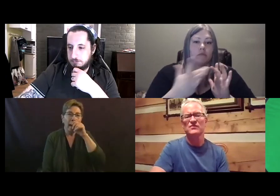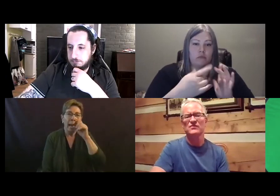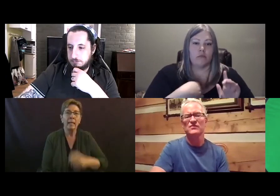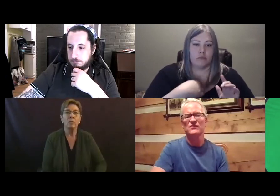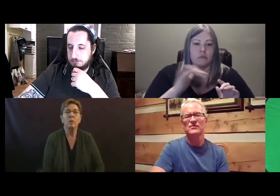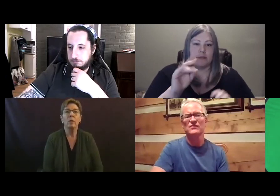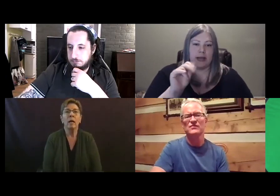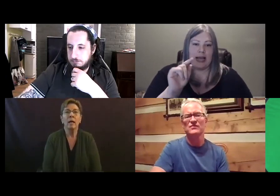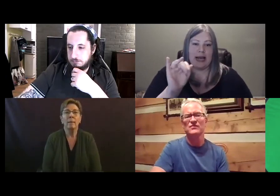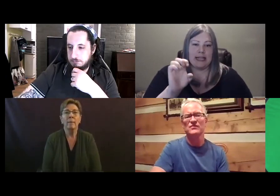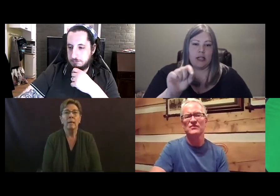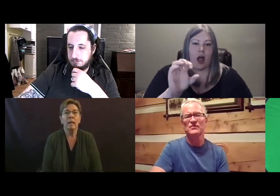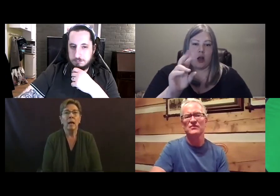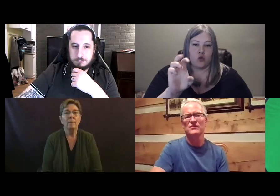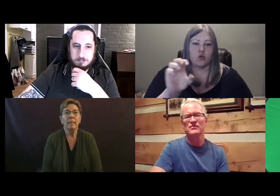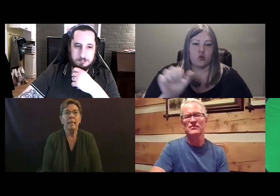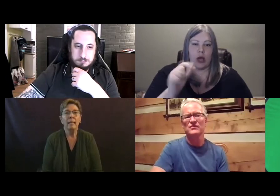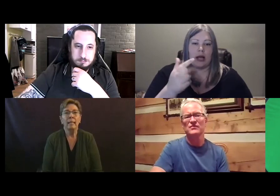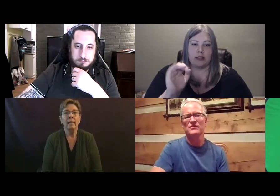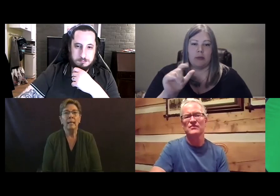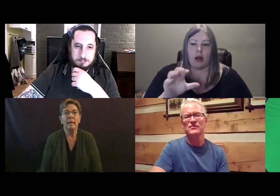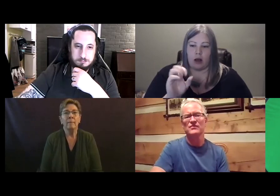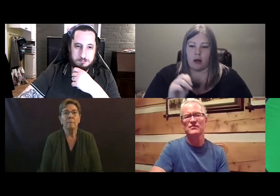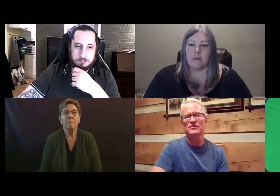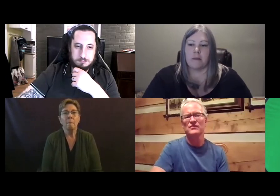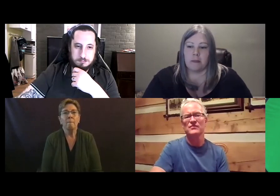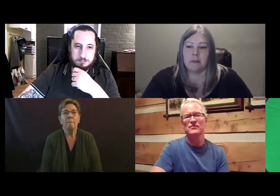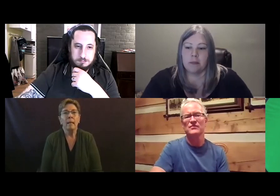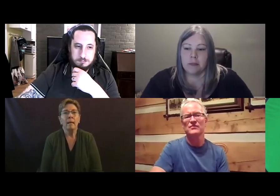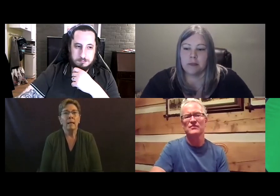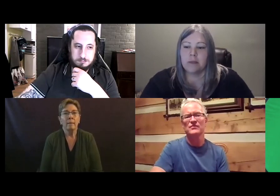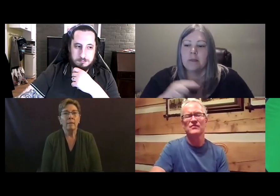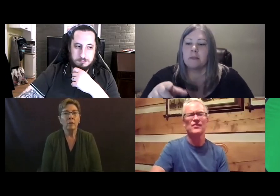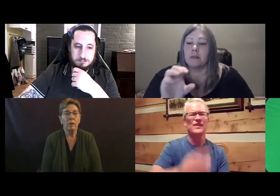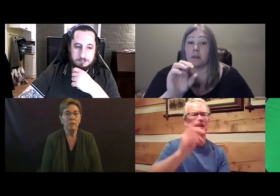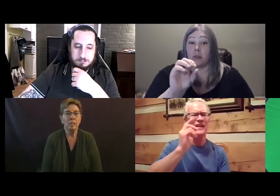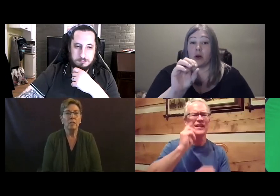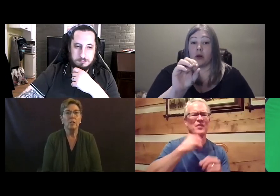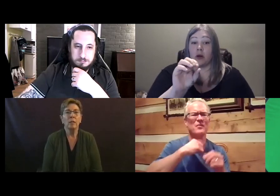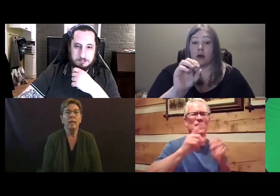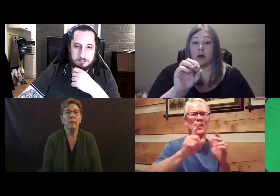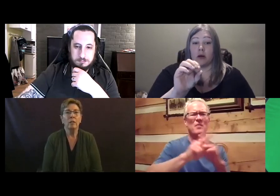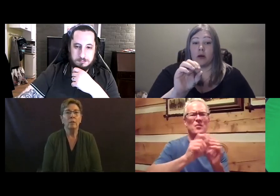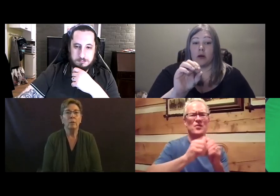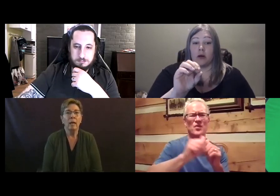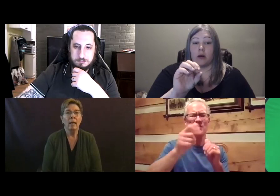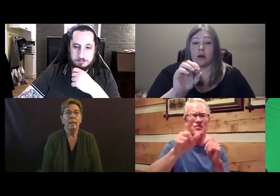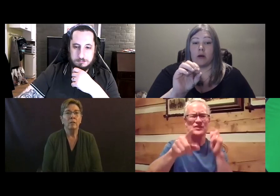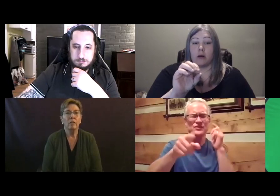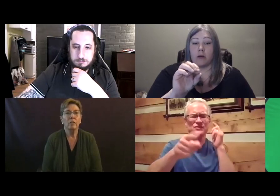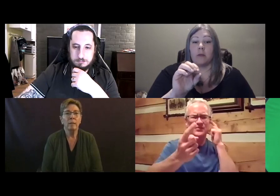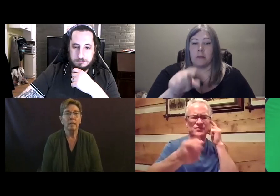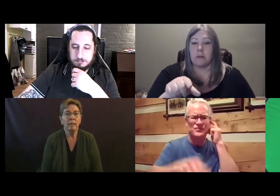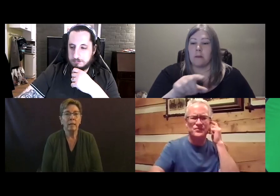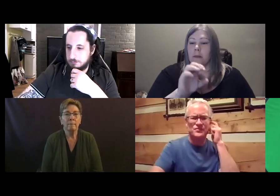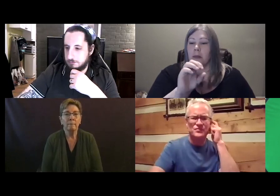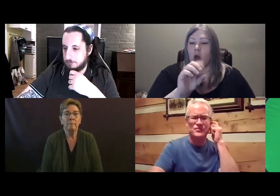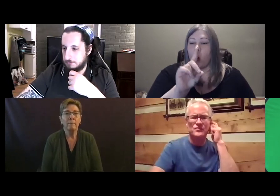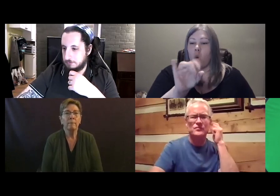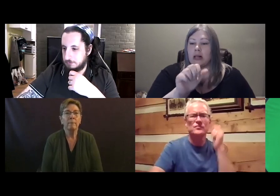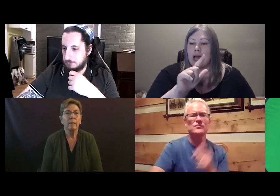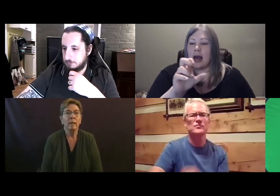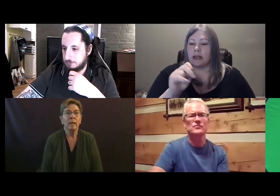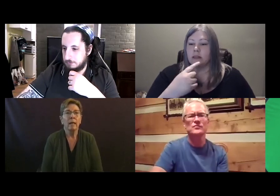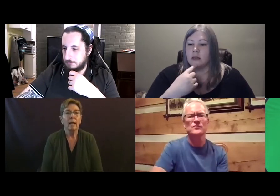And we'll copy any of your questions into Katie Cue@Gmail.com.